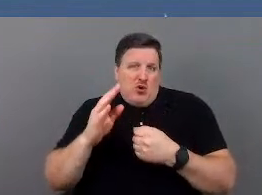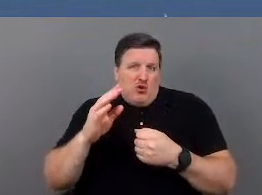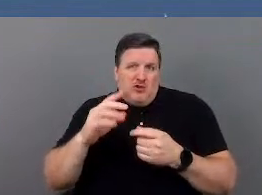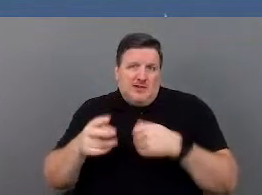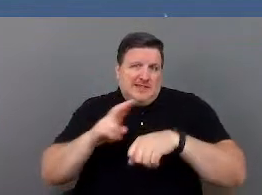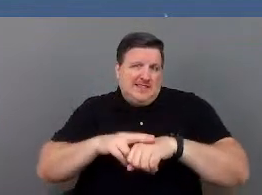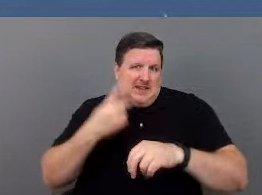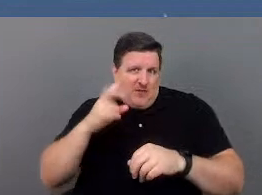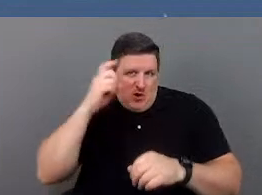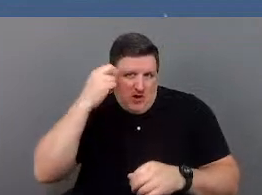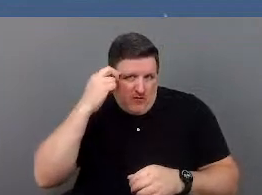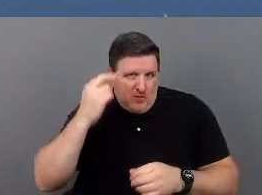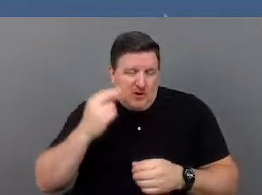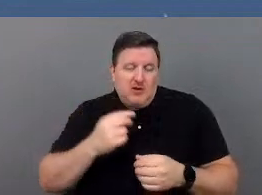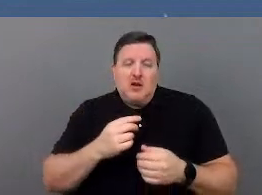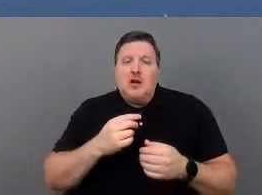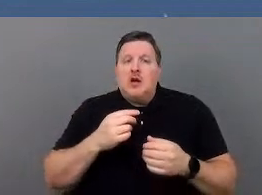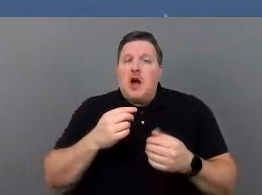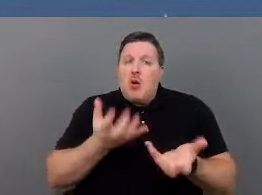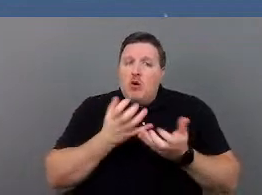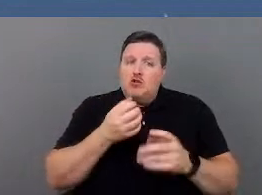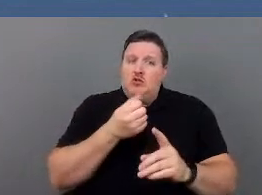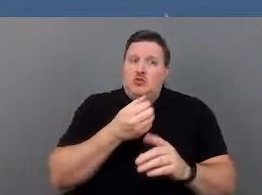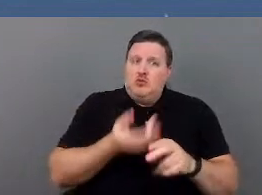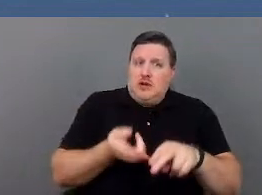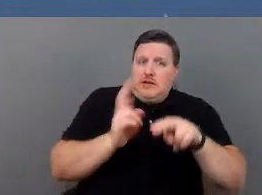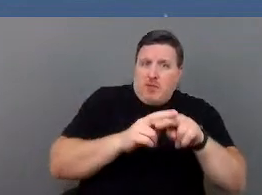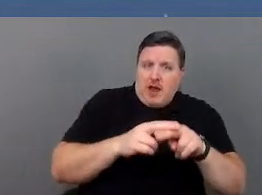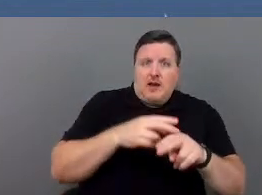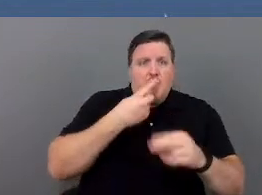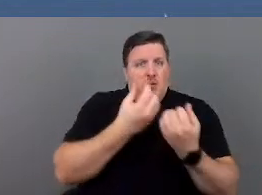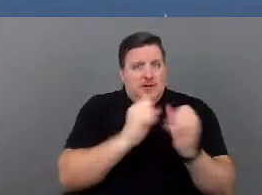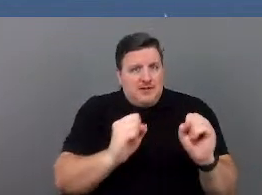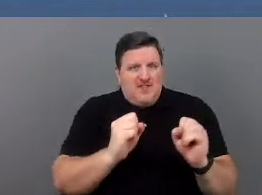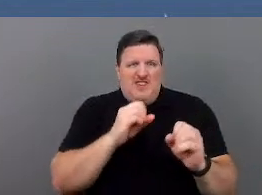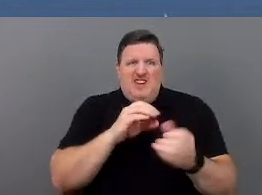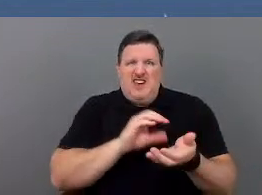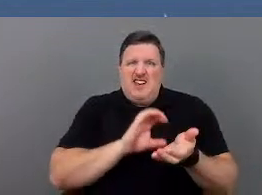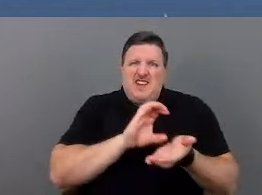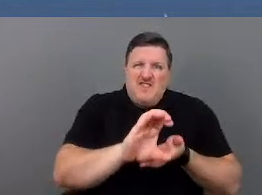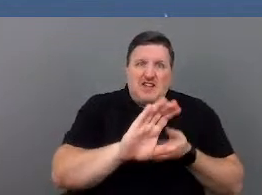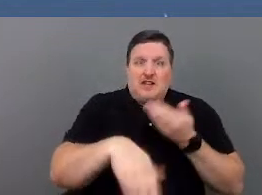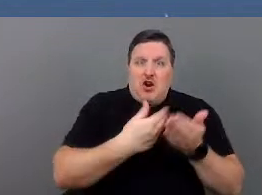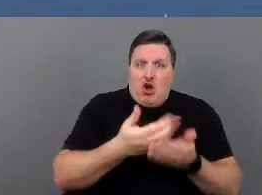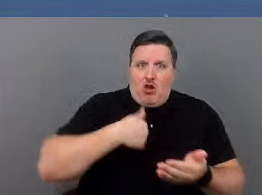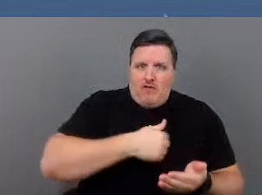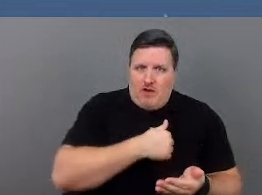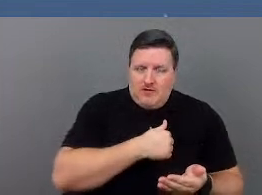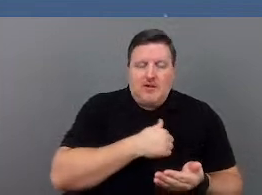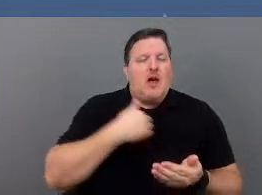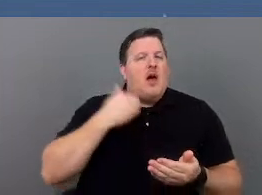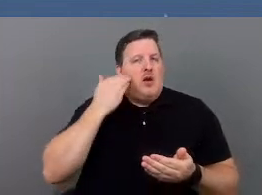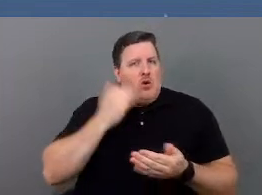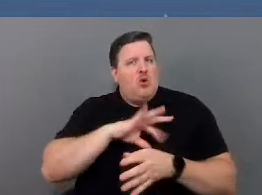PUBLIC SAFETY AND INVEST IN ALL OF US, NOT JUST SOME OF US. IT'S TIME TO SHOW THE PEOPLE OF MINNEAPOLIS YOUR PLAN TO EXPAND I KNOW THE PROPOSED BUDGET INCLUDES A INCREASE INCREASE TO